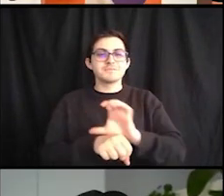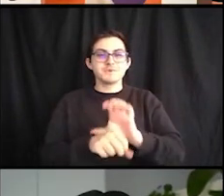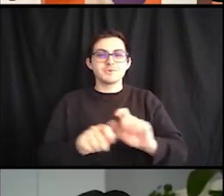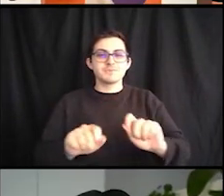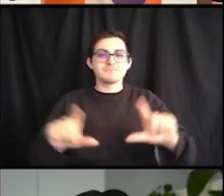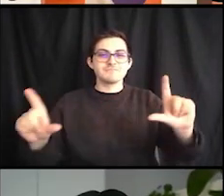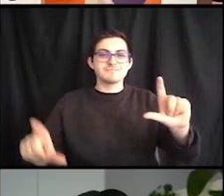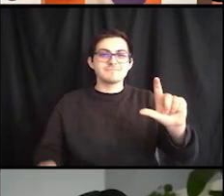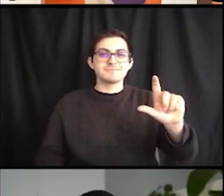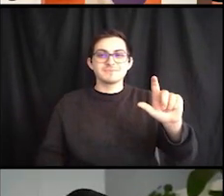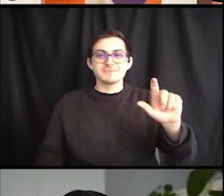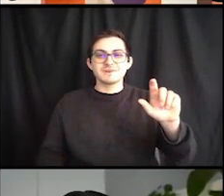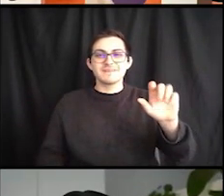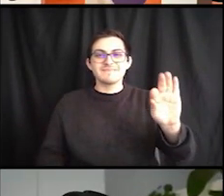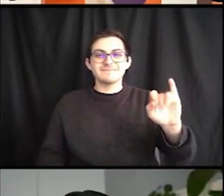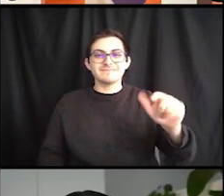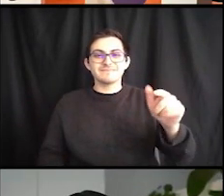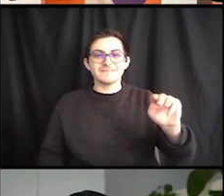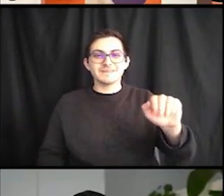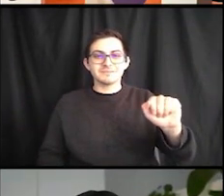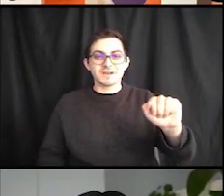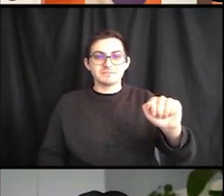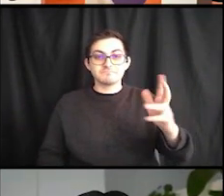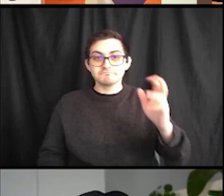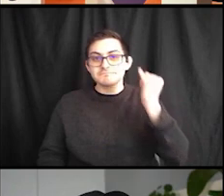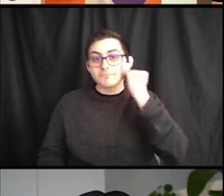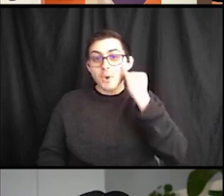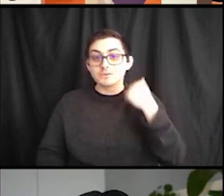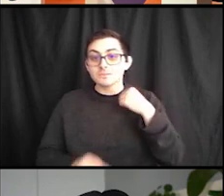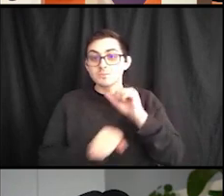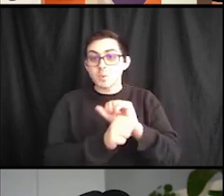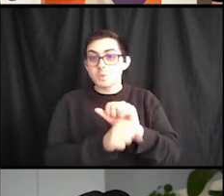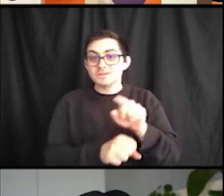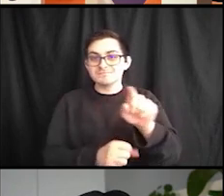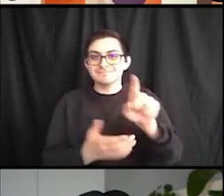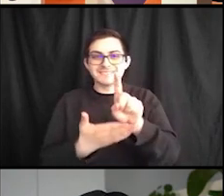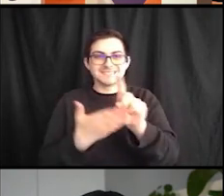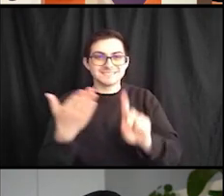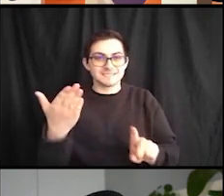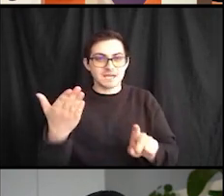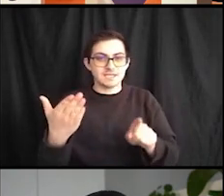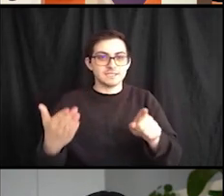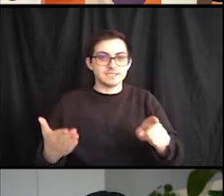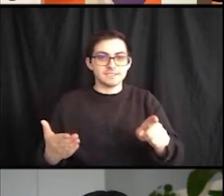All right so let's say I've been working on this design here. And there are some iterations in here,